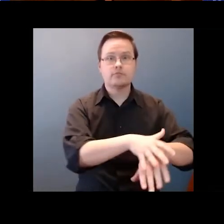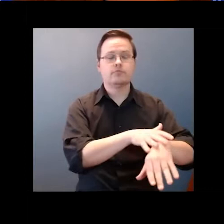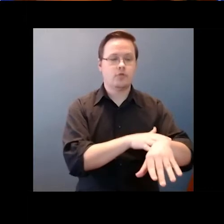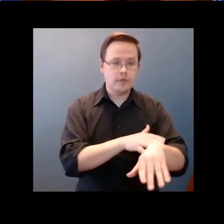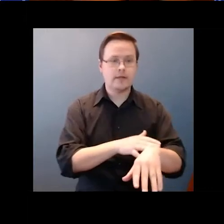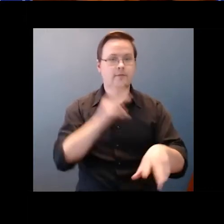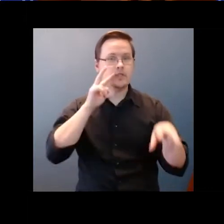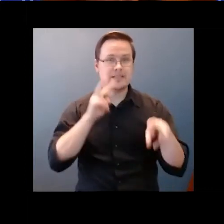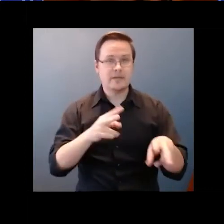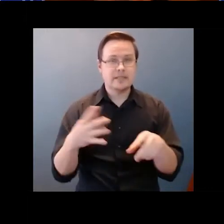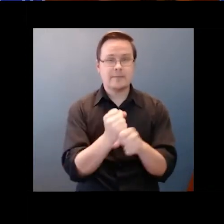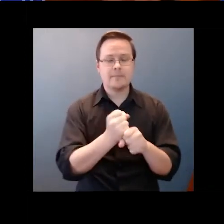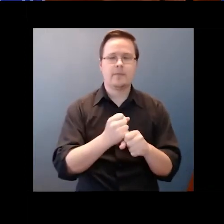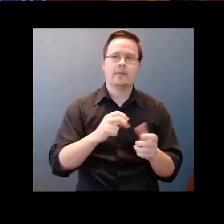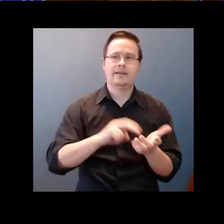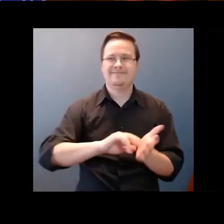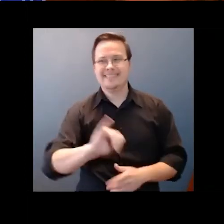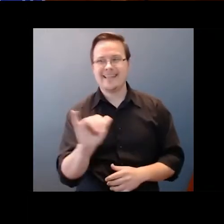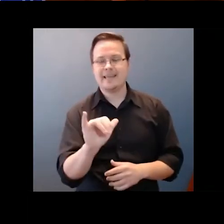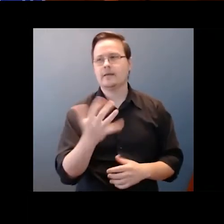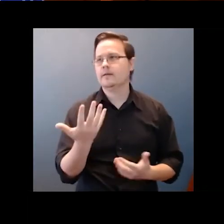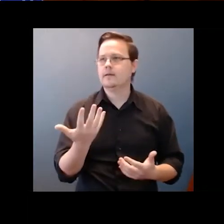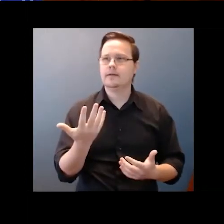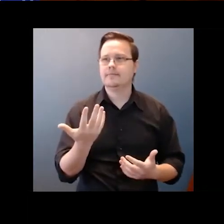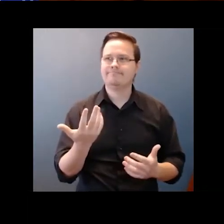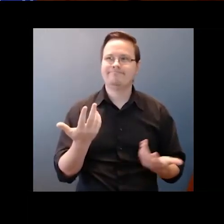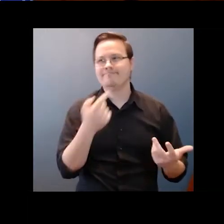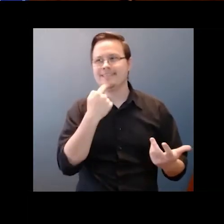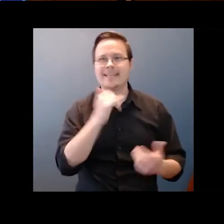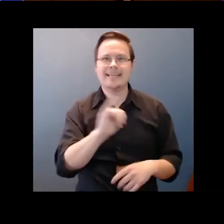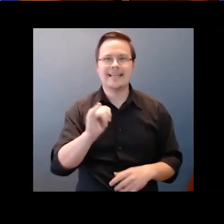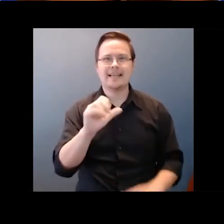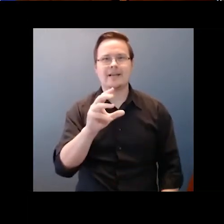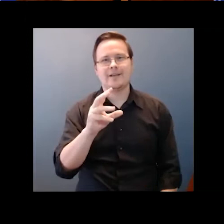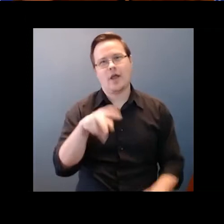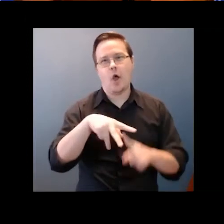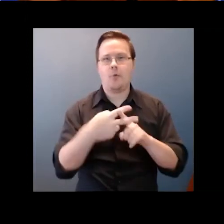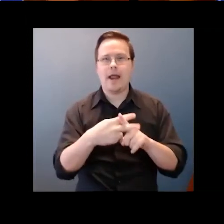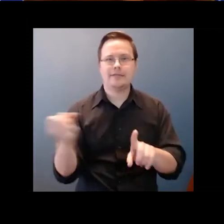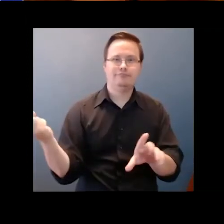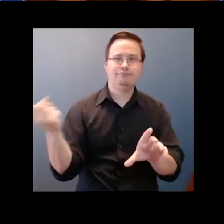it's like putting a wrench in the gears of surveillance capitalism by trying to make this process of